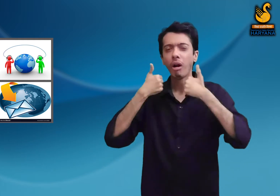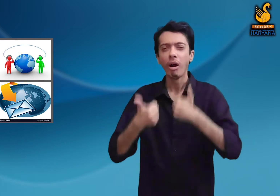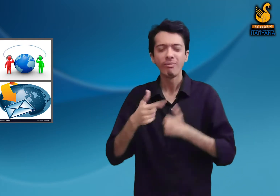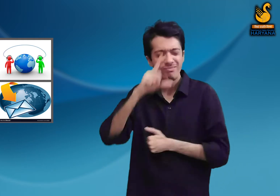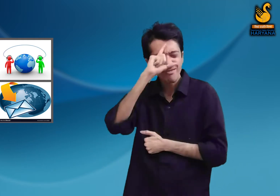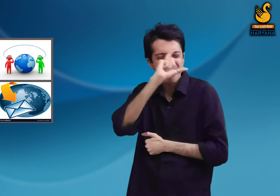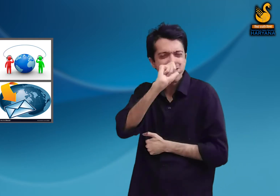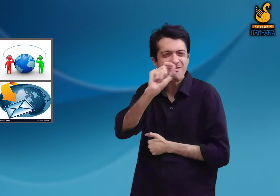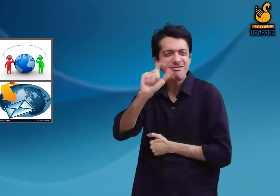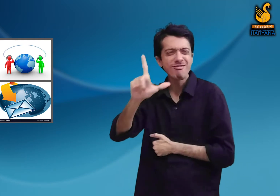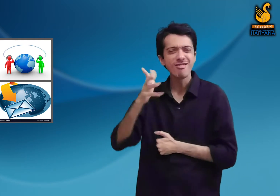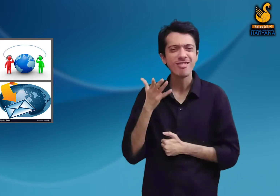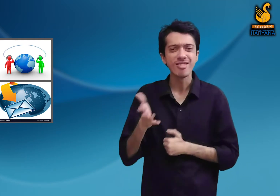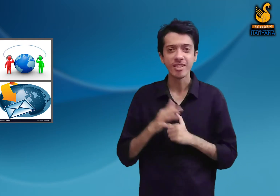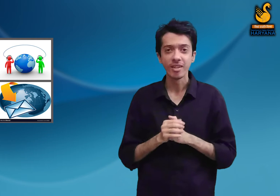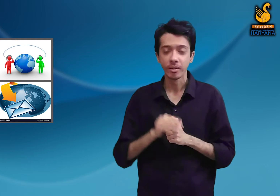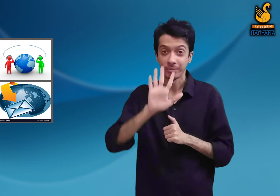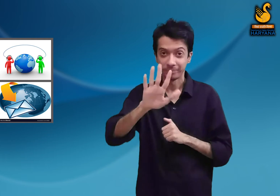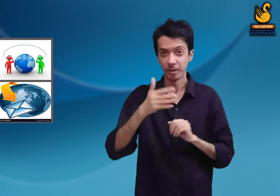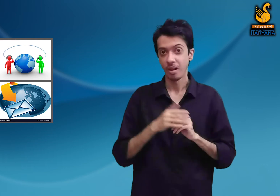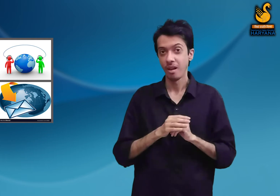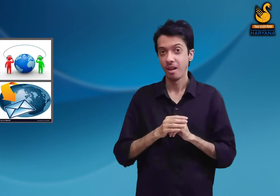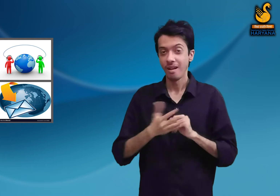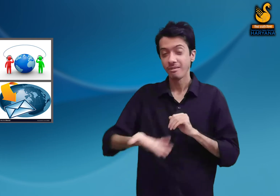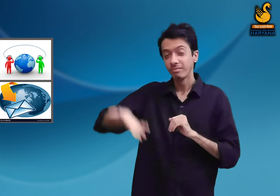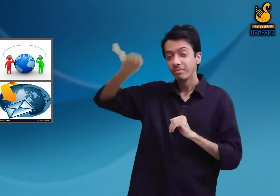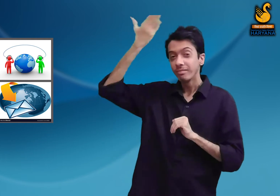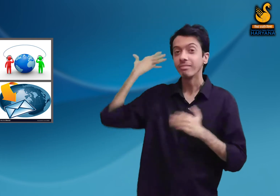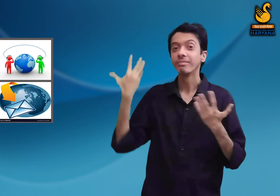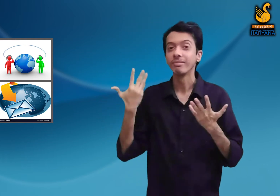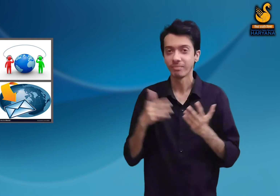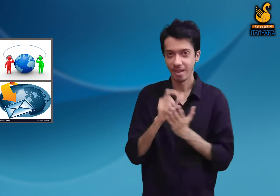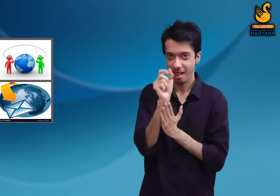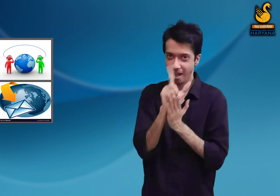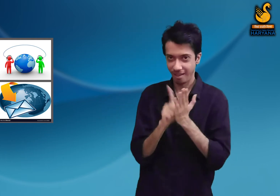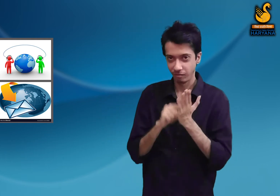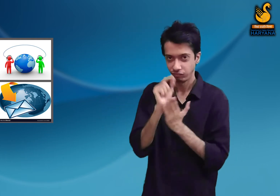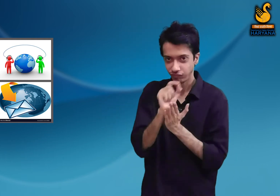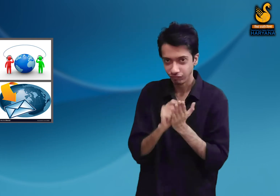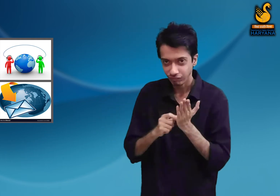This has made people's life easy and convenient. Earlier, when we want to send messages.